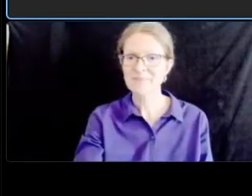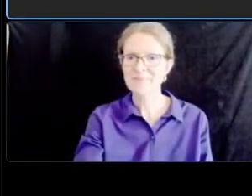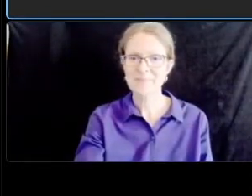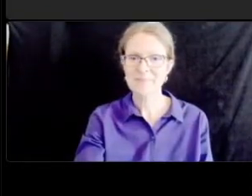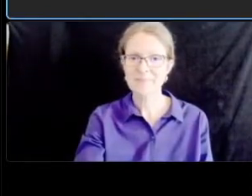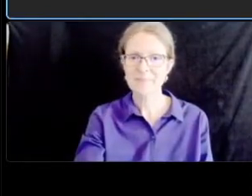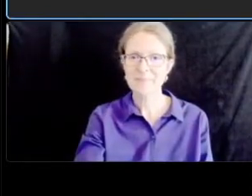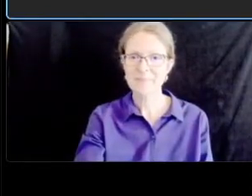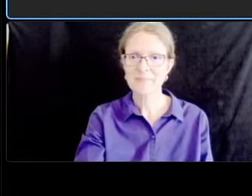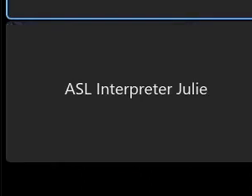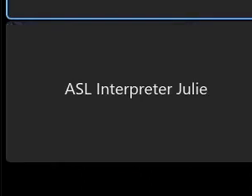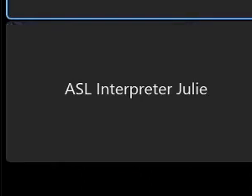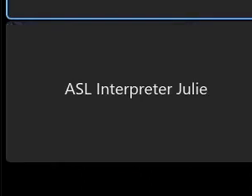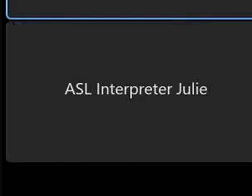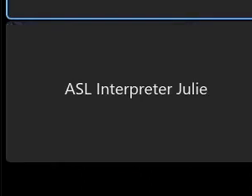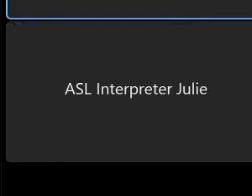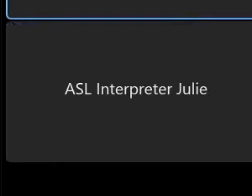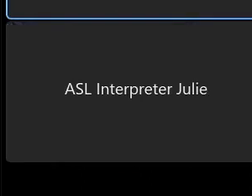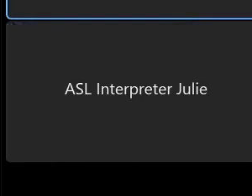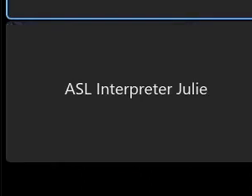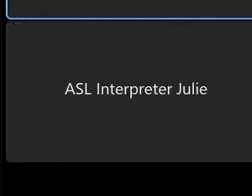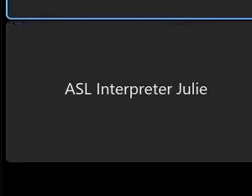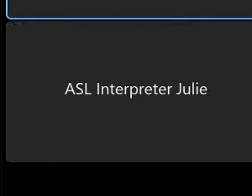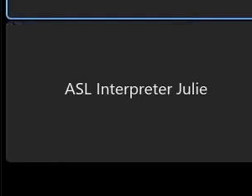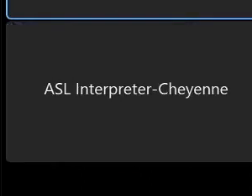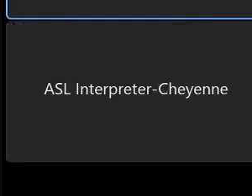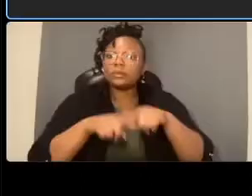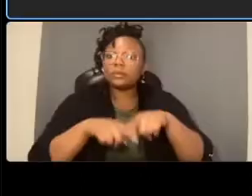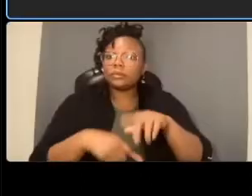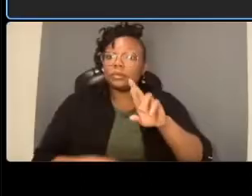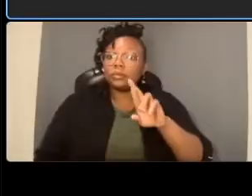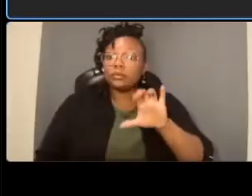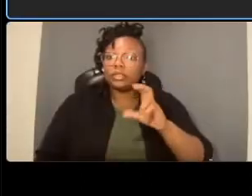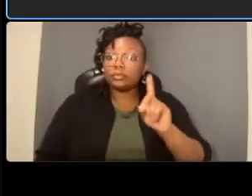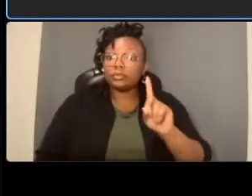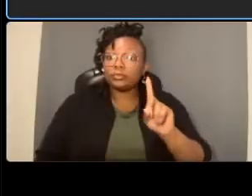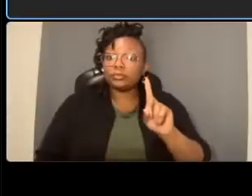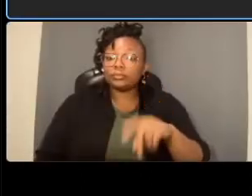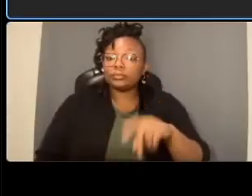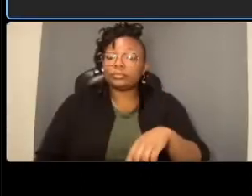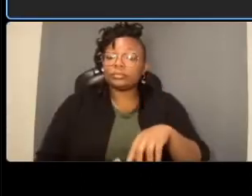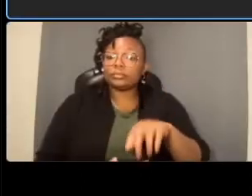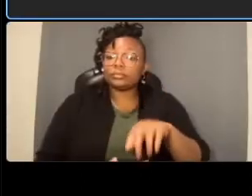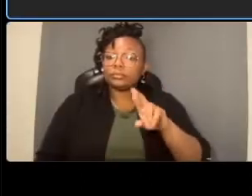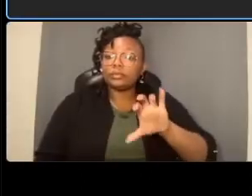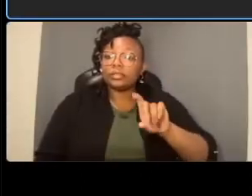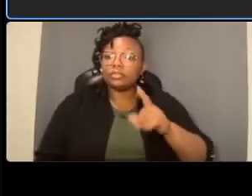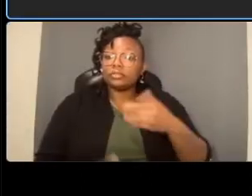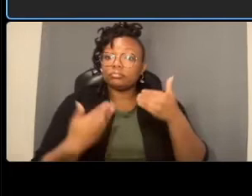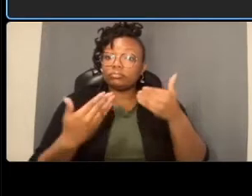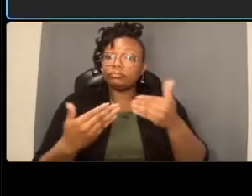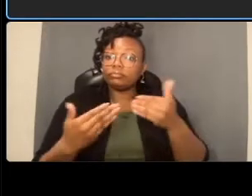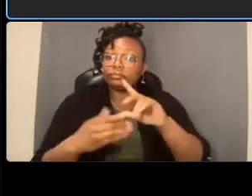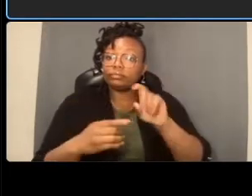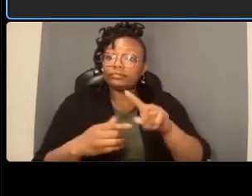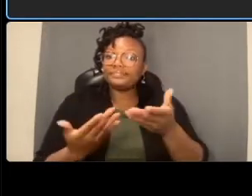we can we on mute richard richard you're now unmuted to pose your question right um i'd like